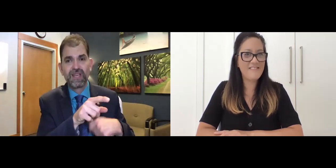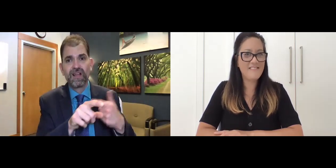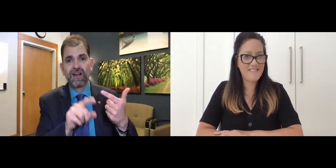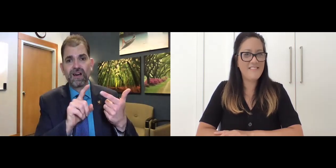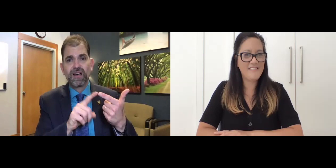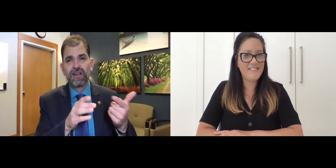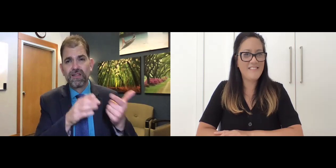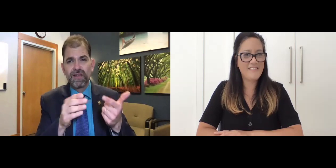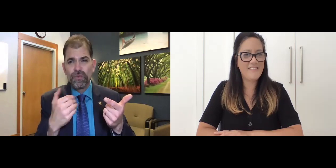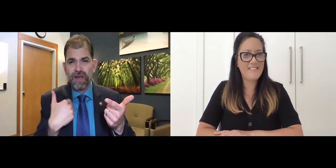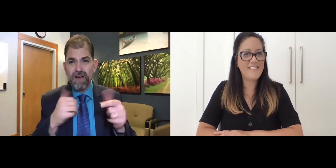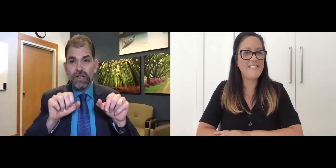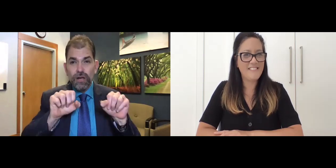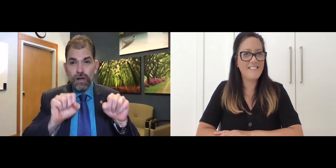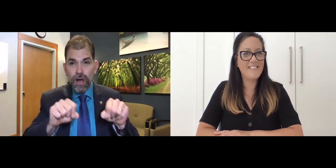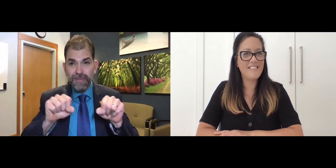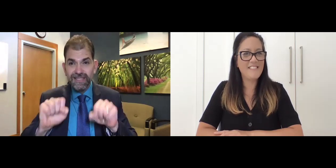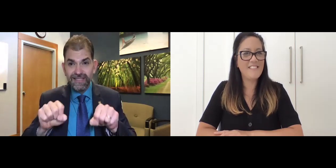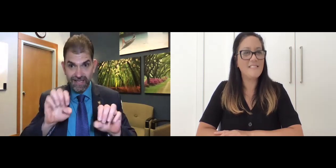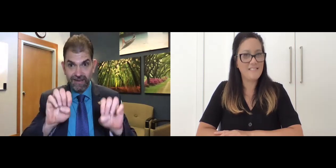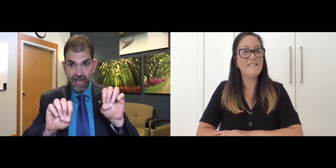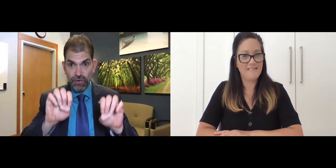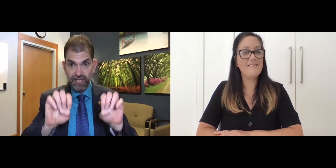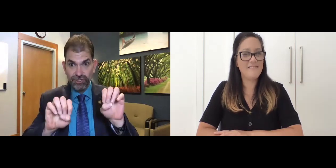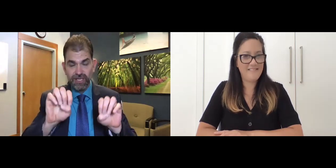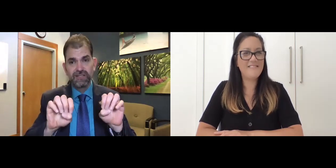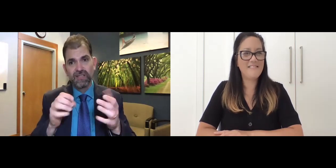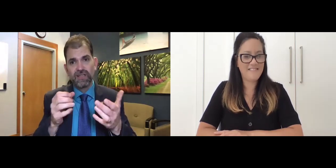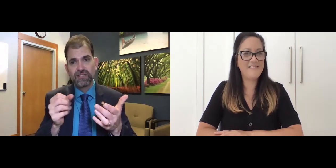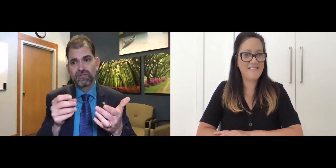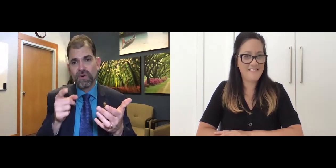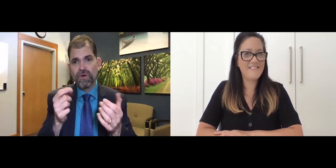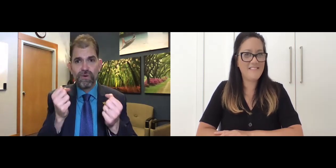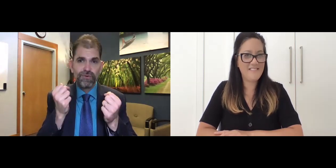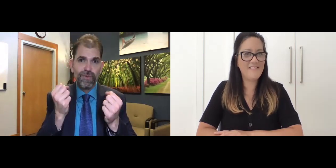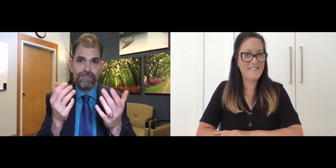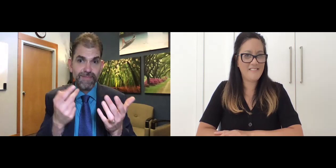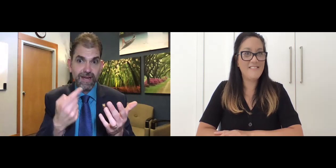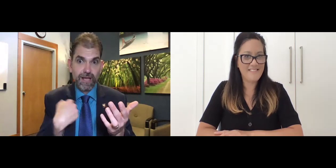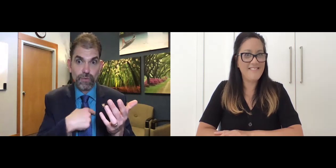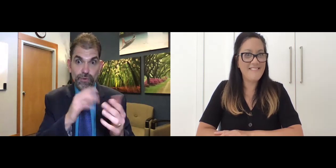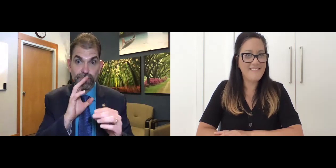crime and we have to find out whether they were competent to understand